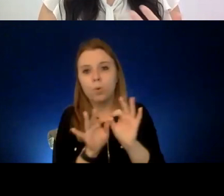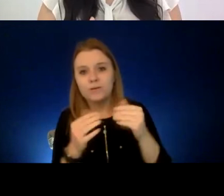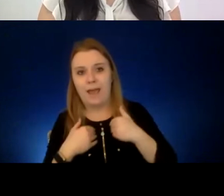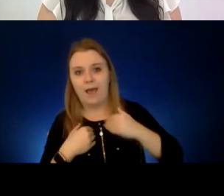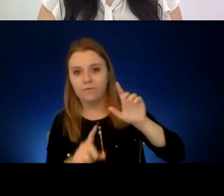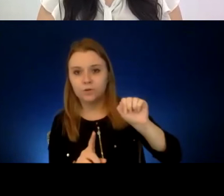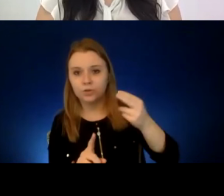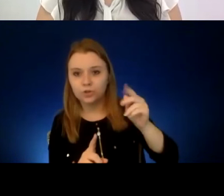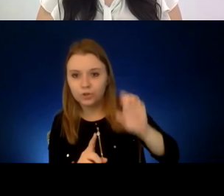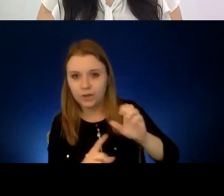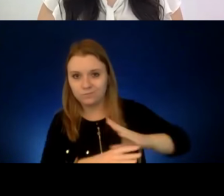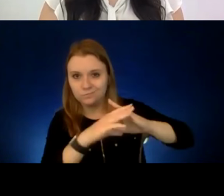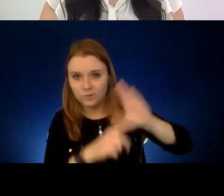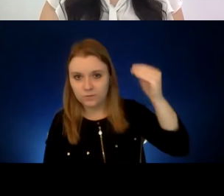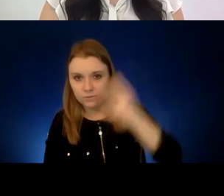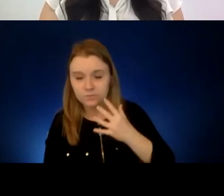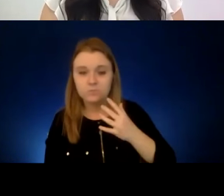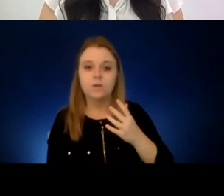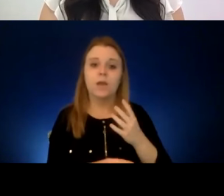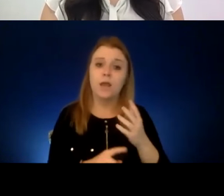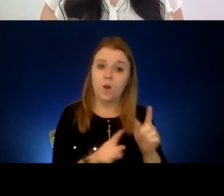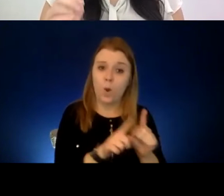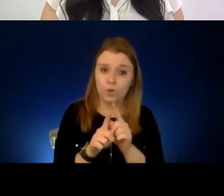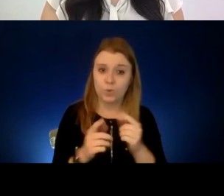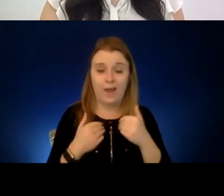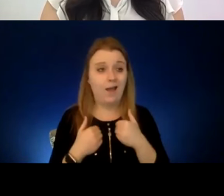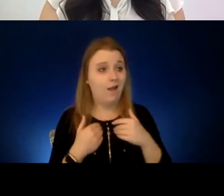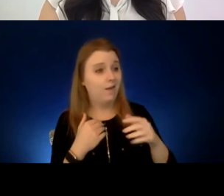And you might wanna consider making it a cooling station, adding a fan or a misting machine.